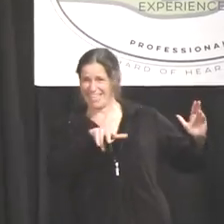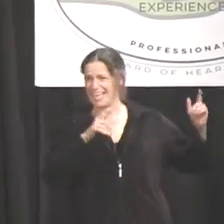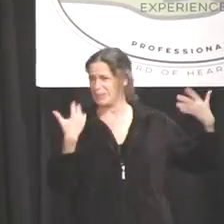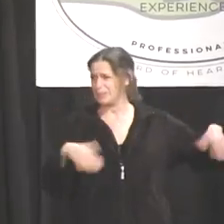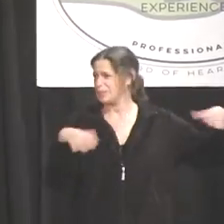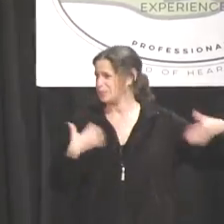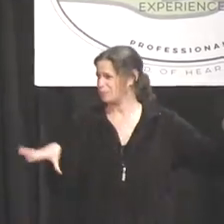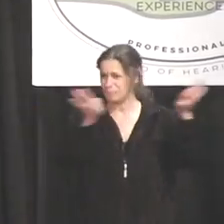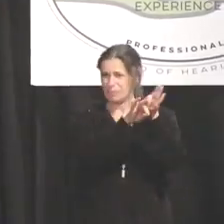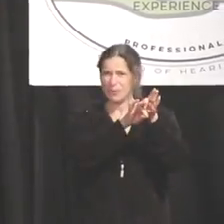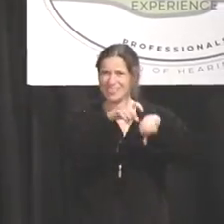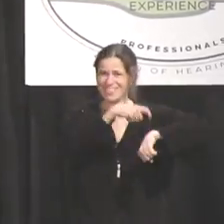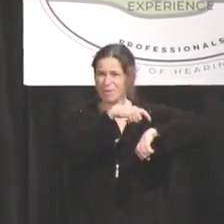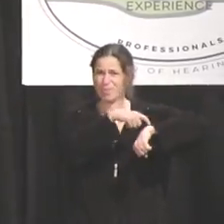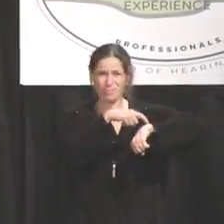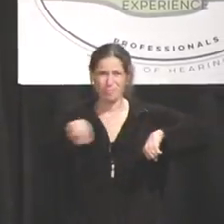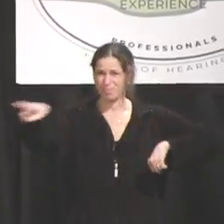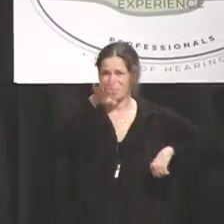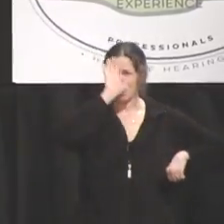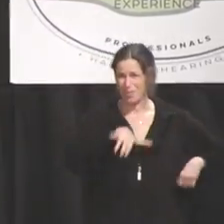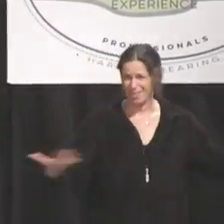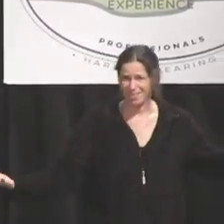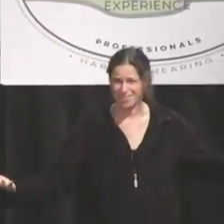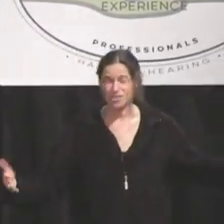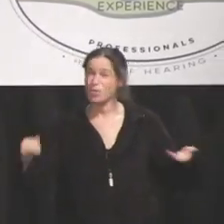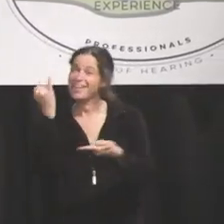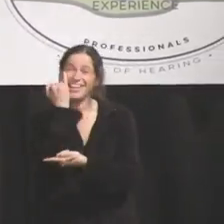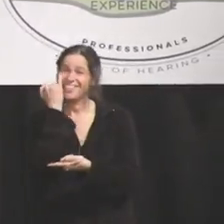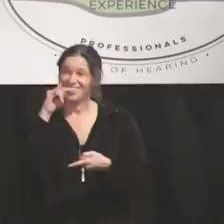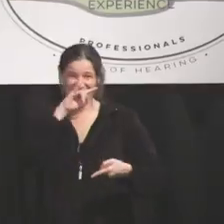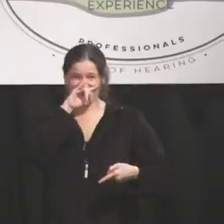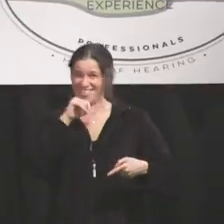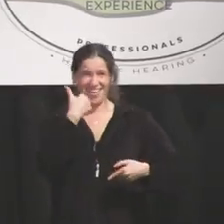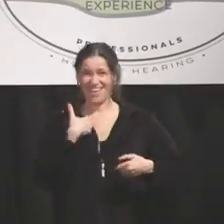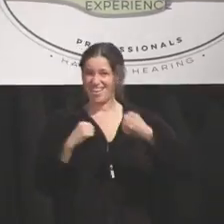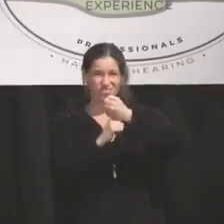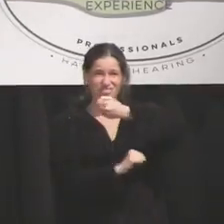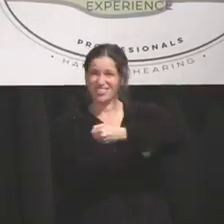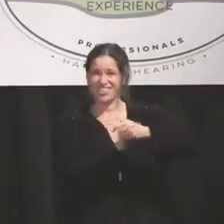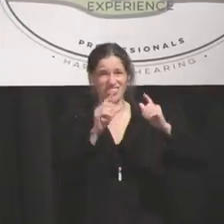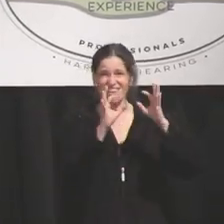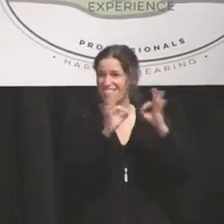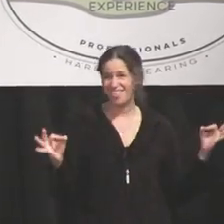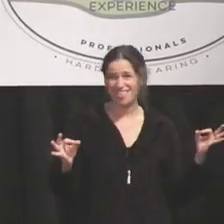And from birth to age 3, critical time. If the kids don't have